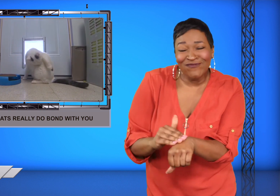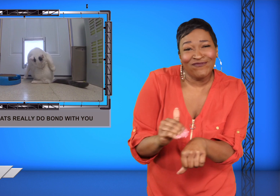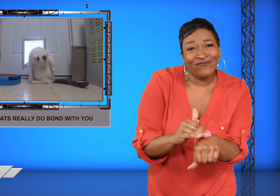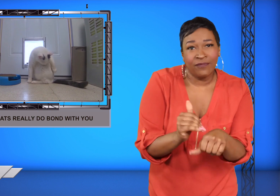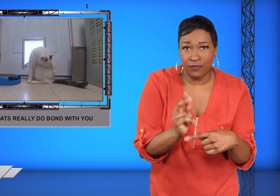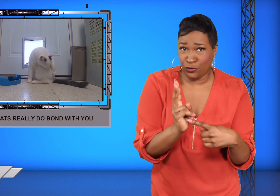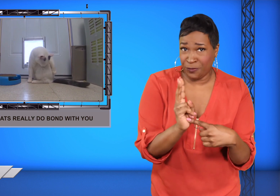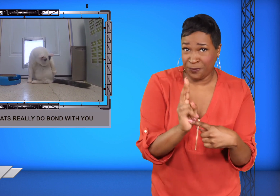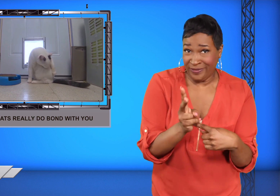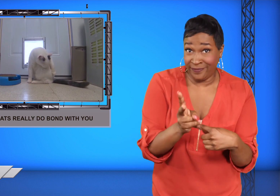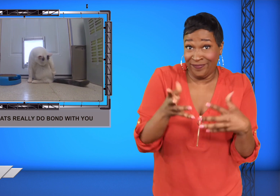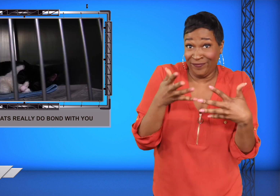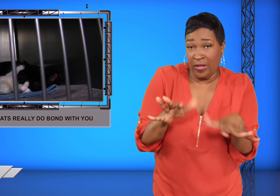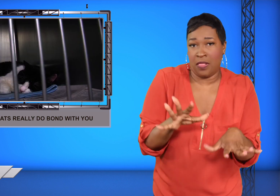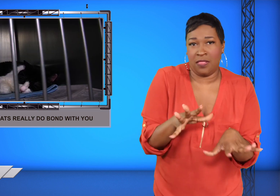or caregiver.